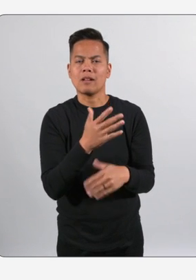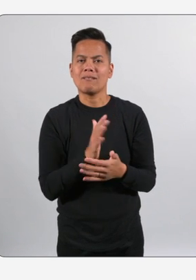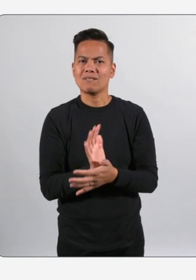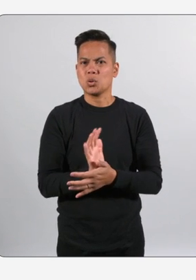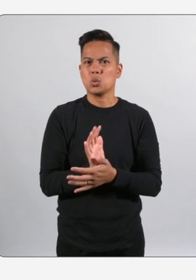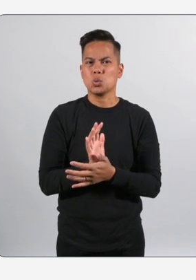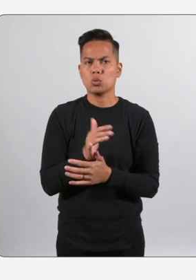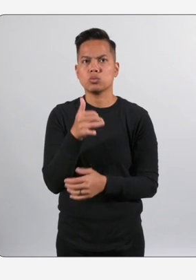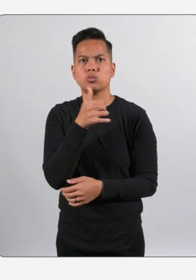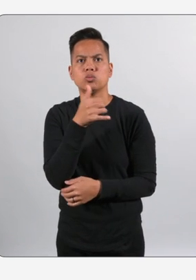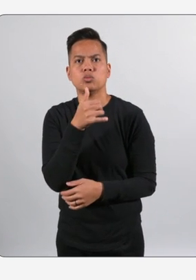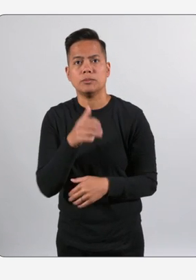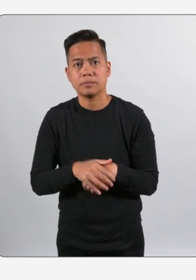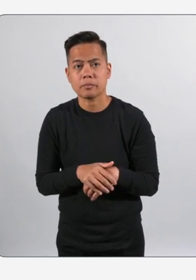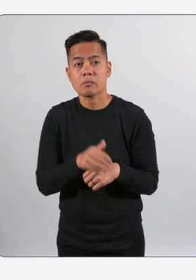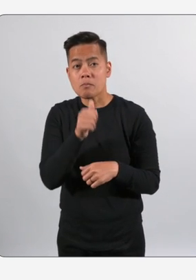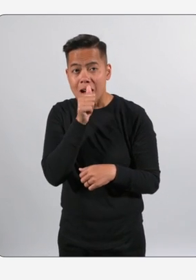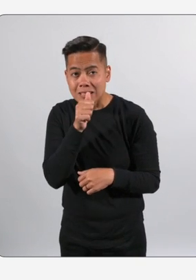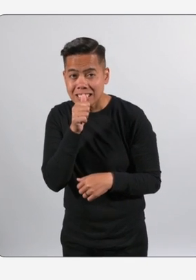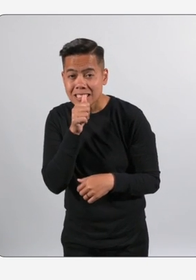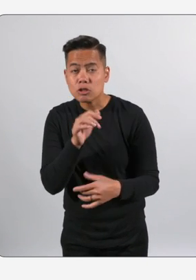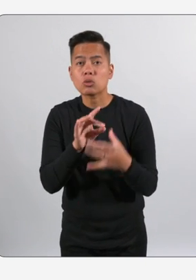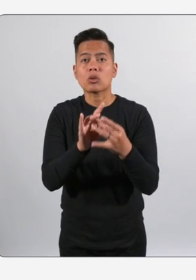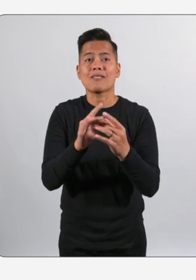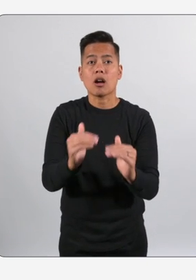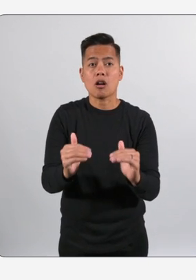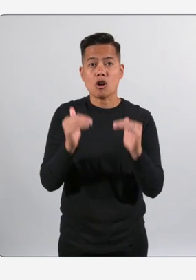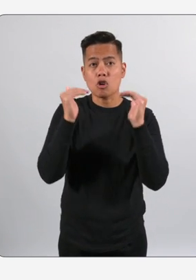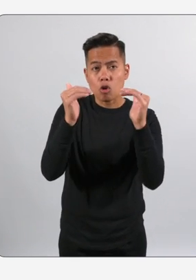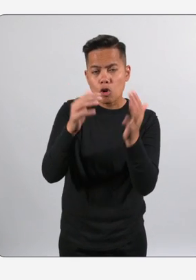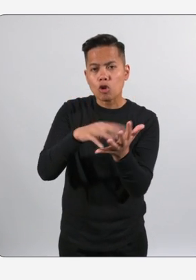relevance higher than ever, You will learn more today about